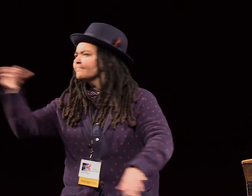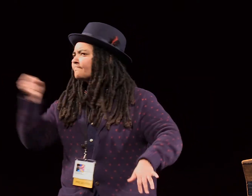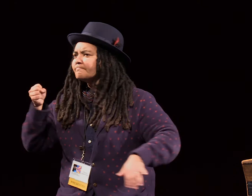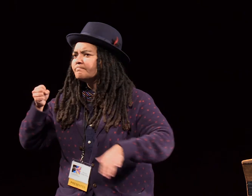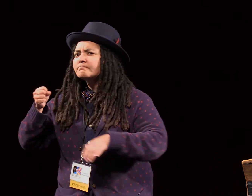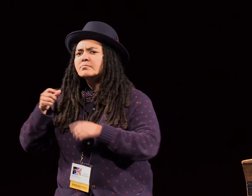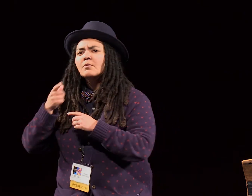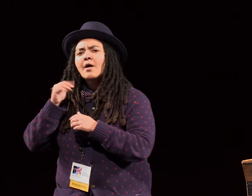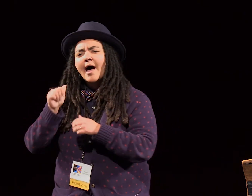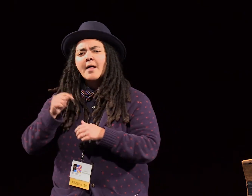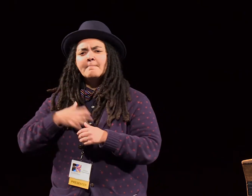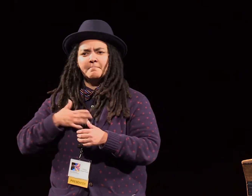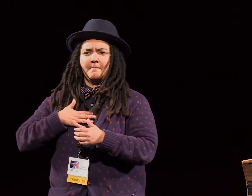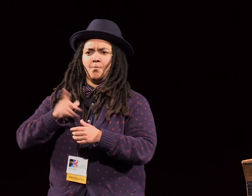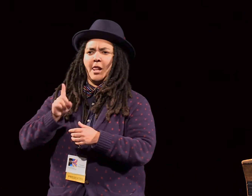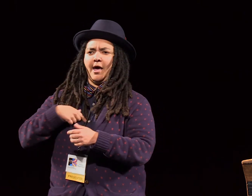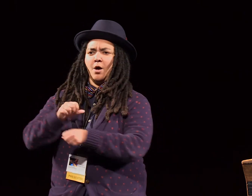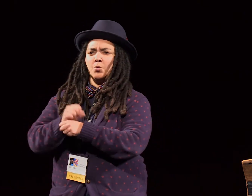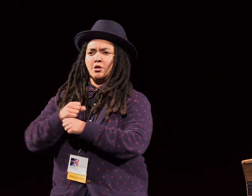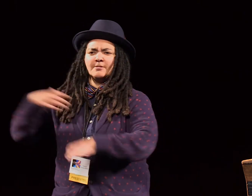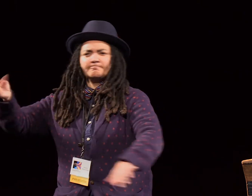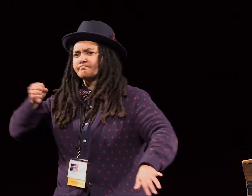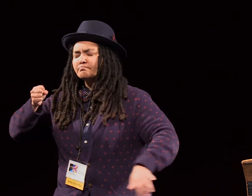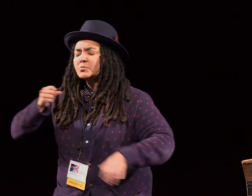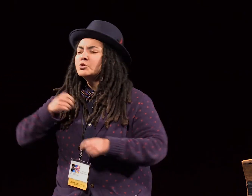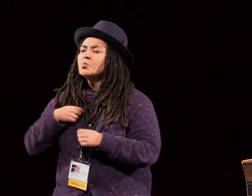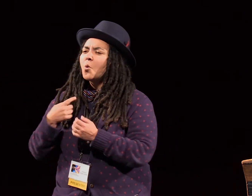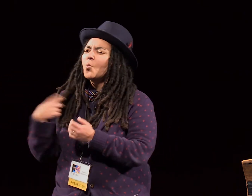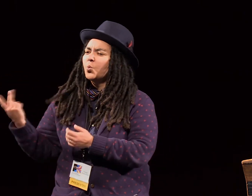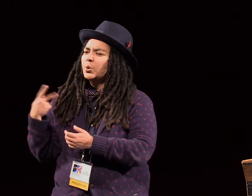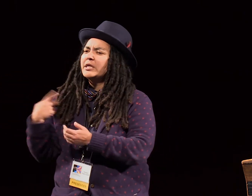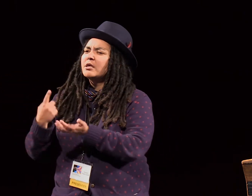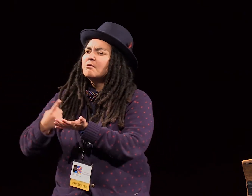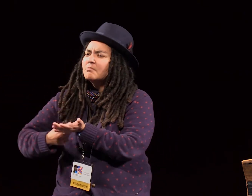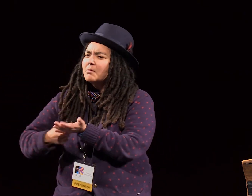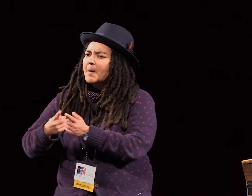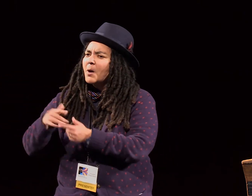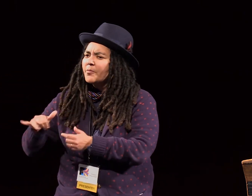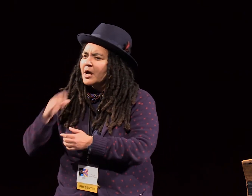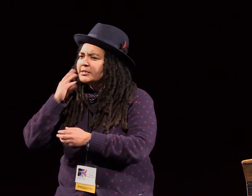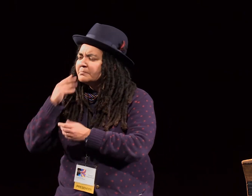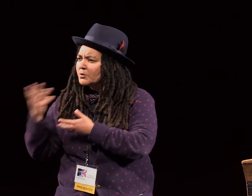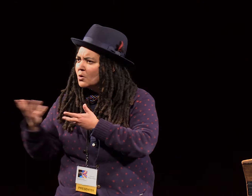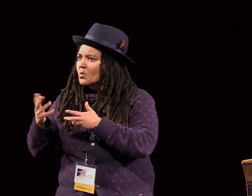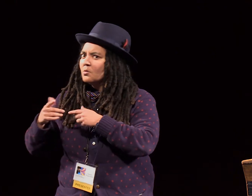I can have a staff interpreter come work with me, but we already discussed that.